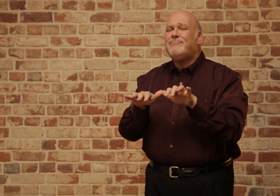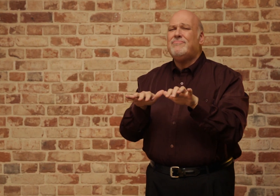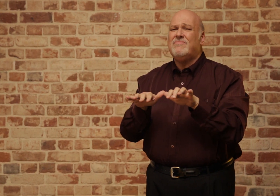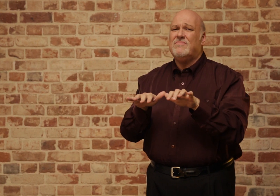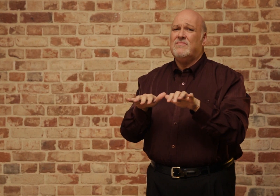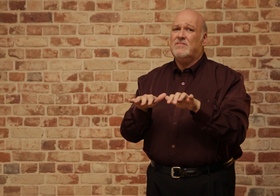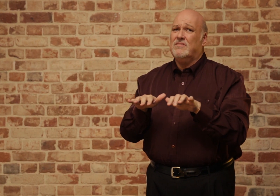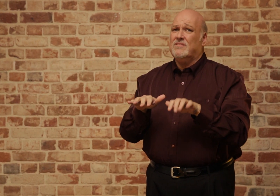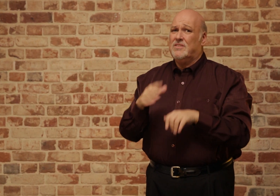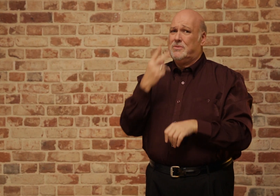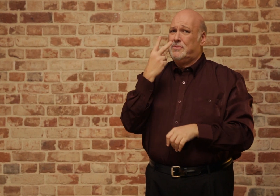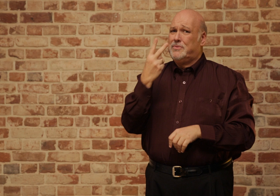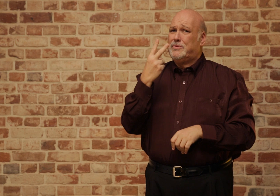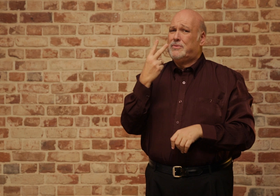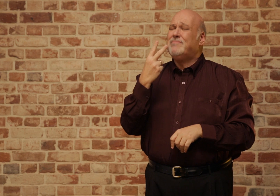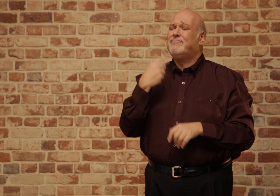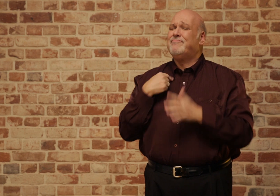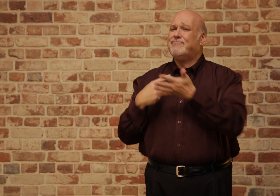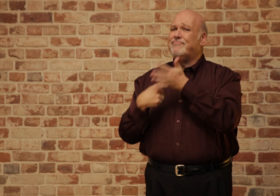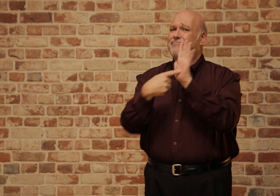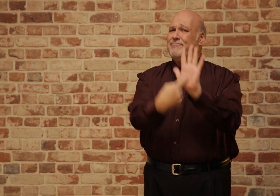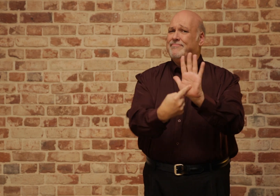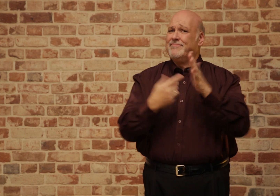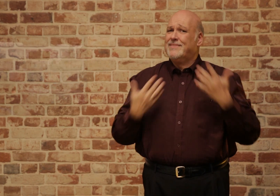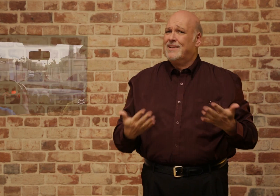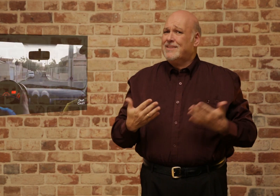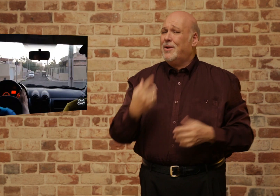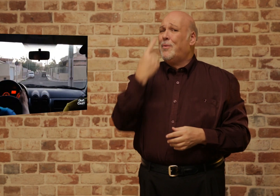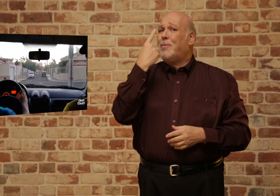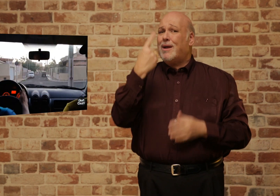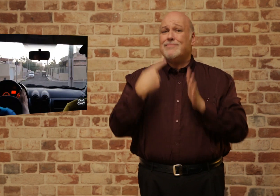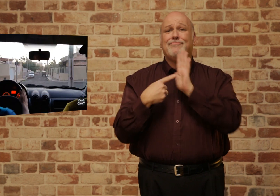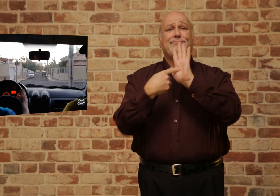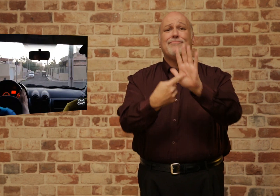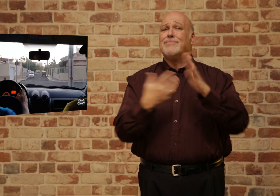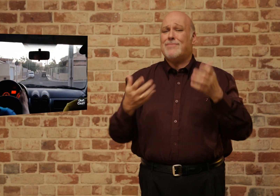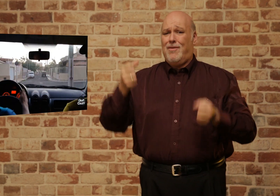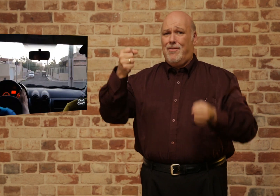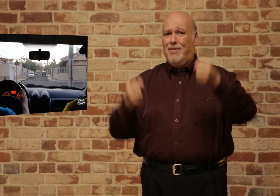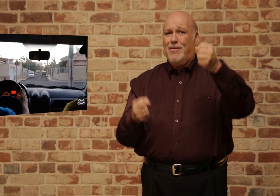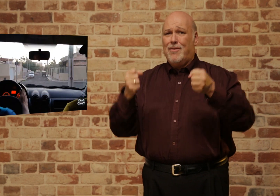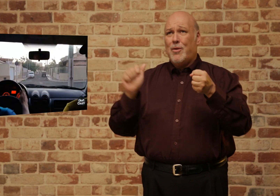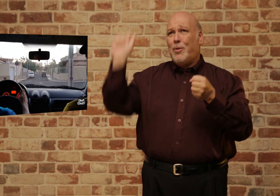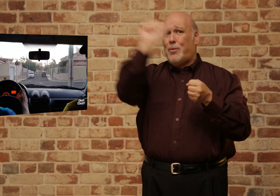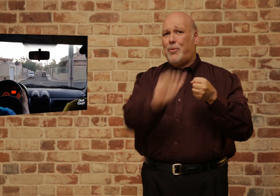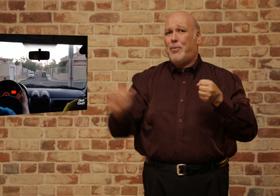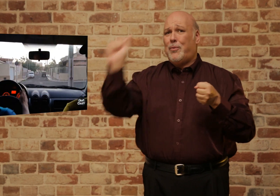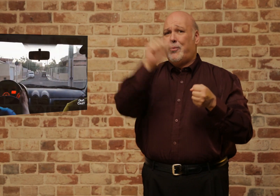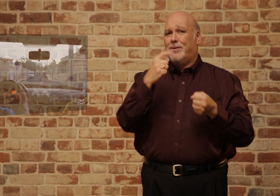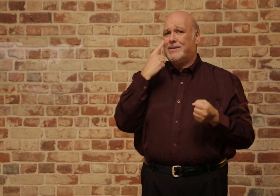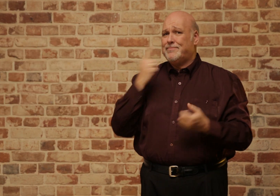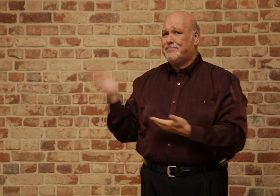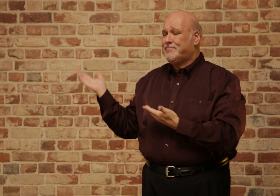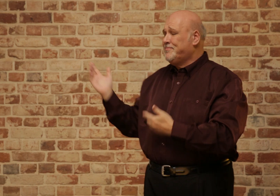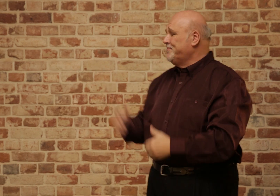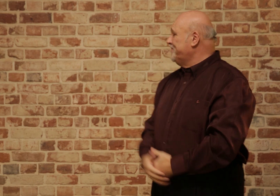Two of them I'm going to show you now. The first one is a car getting the windshield cleaned. Let's watch.